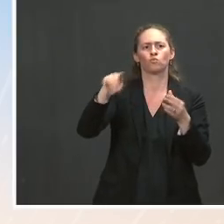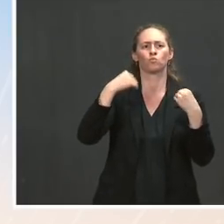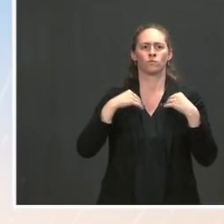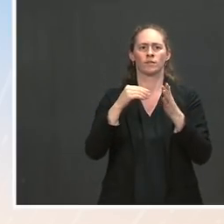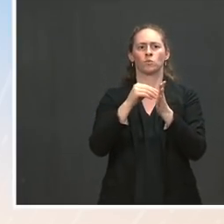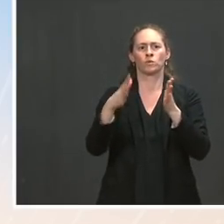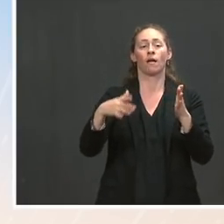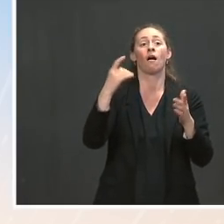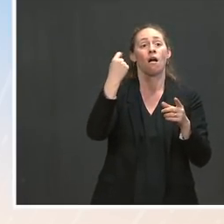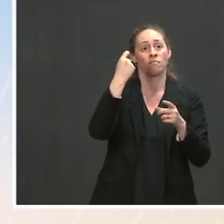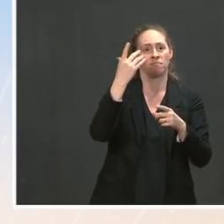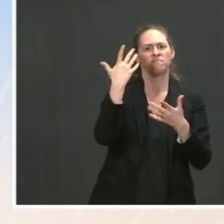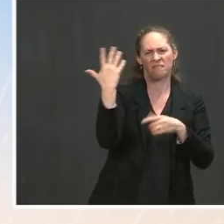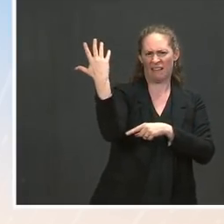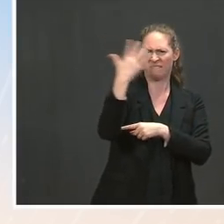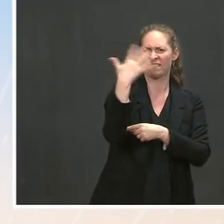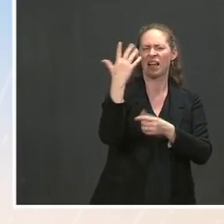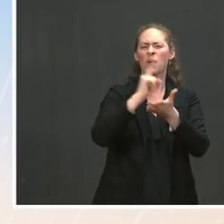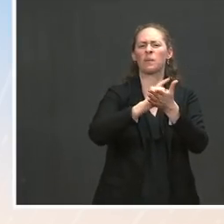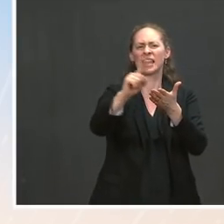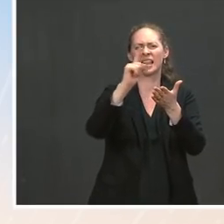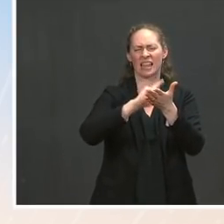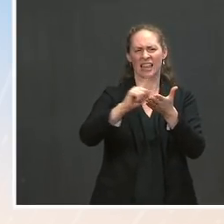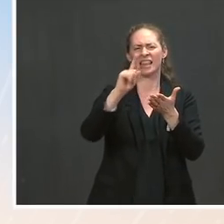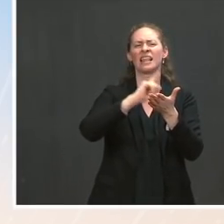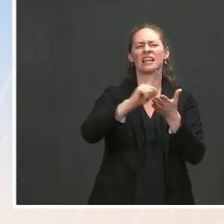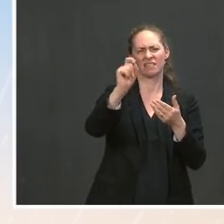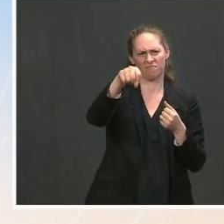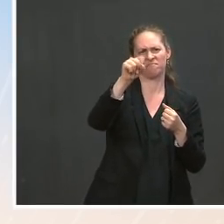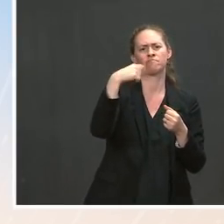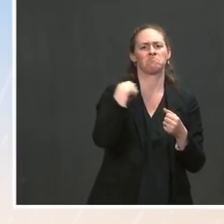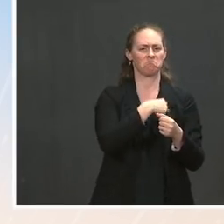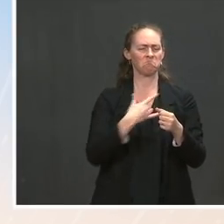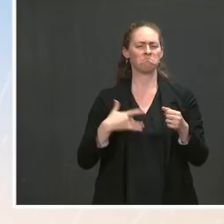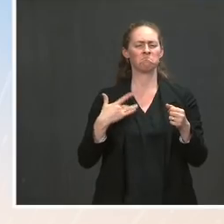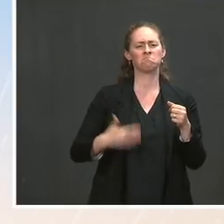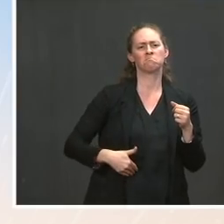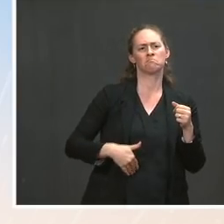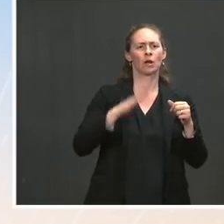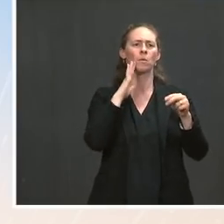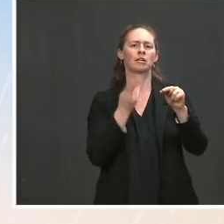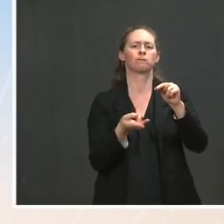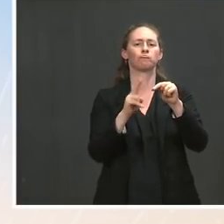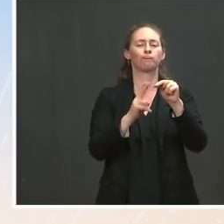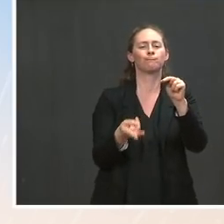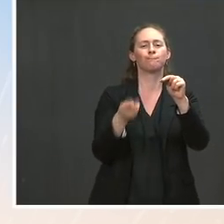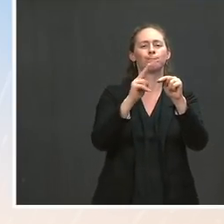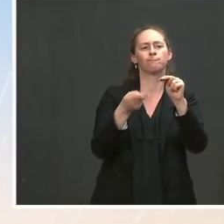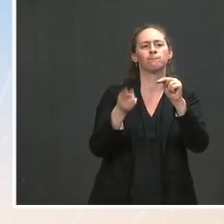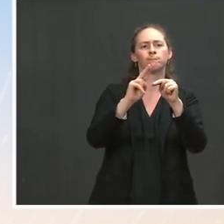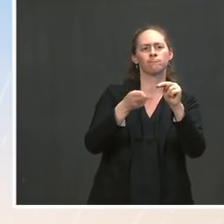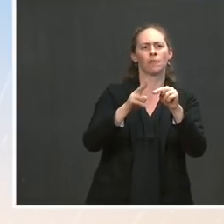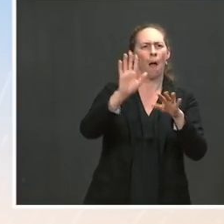And we expect that to continue to increase over time. The Press: The president said the majority. He wants the majority to -- Ms. Psaki: Right. By Day 100,